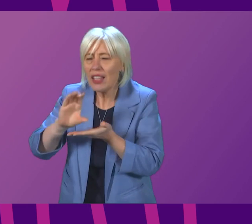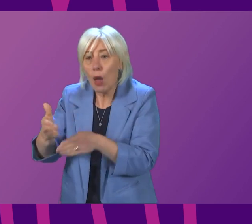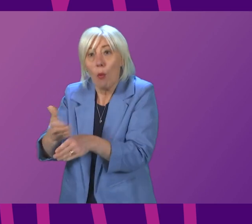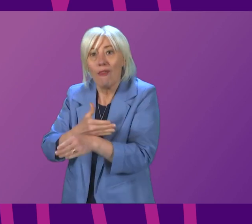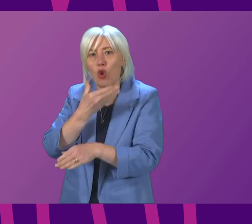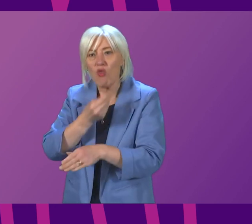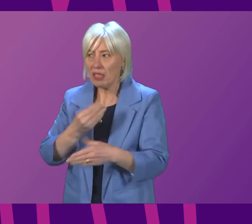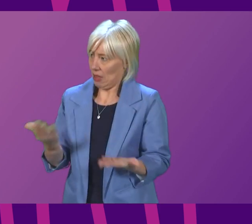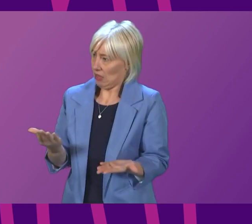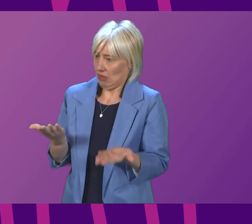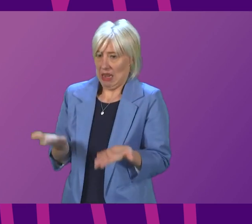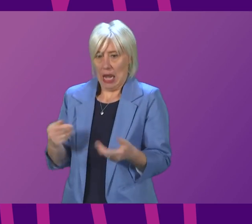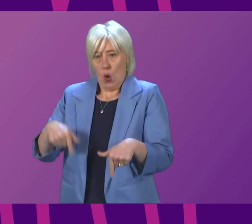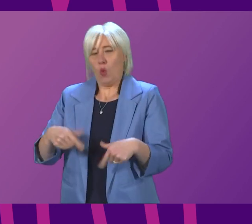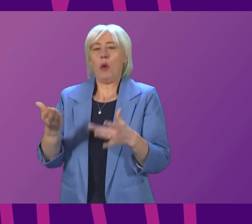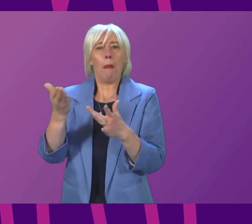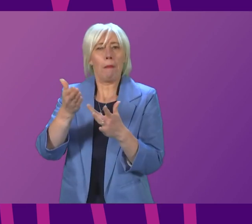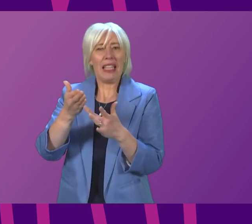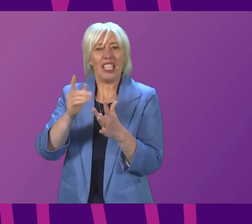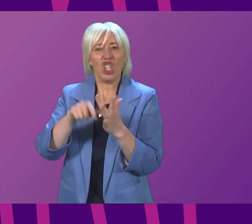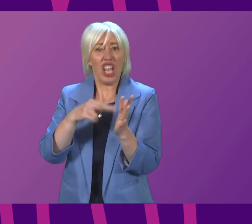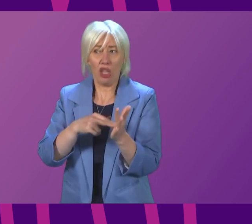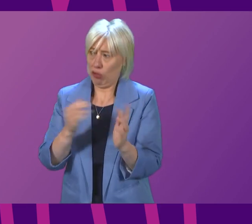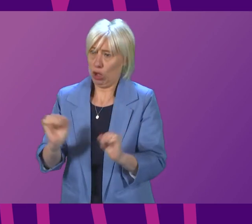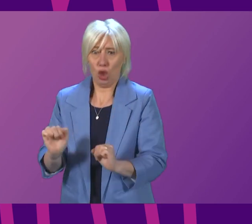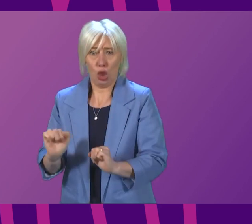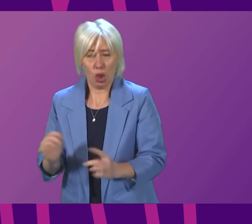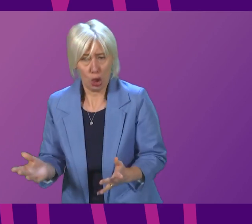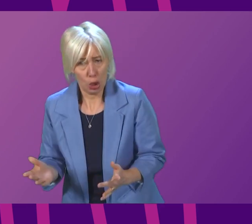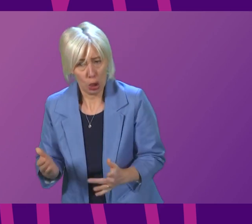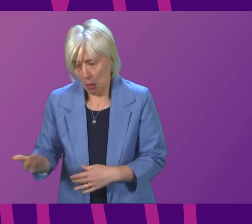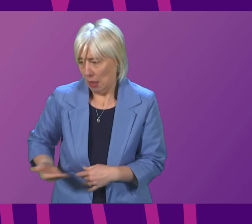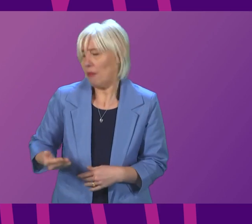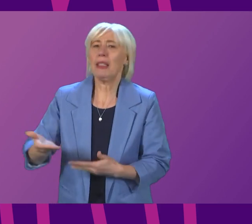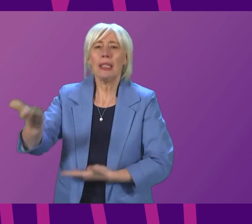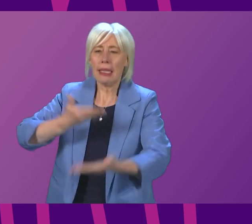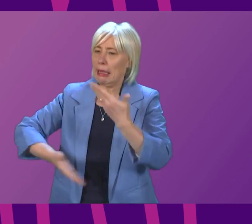Here we are in the middle of January and businesses are telling us that the process is going at